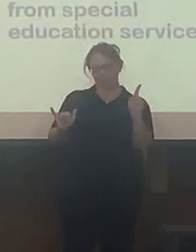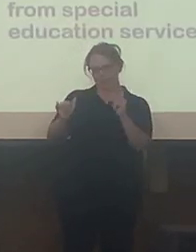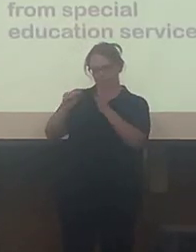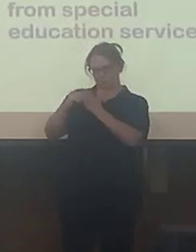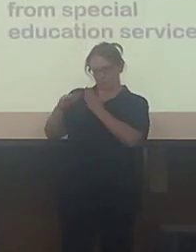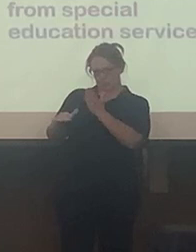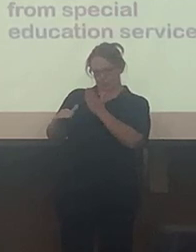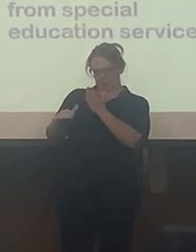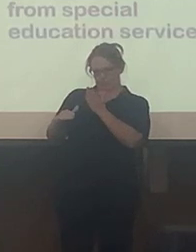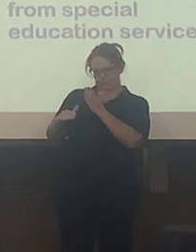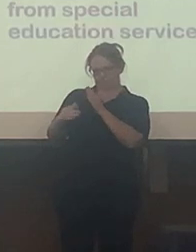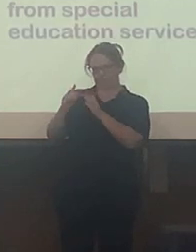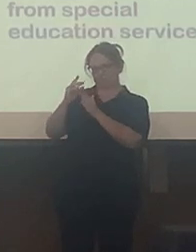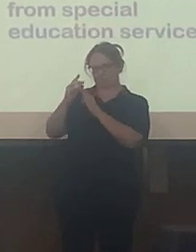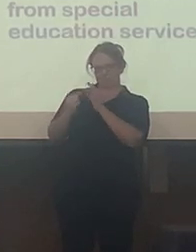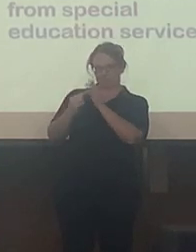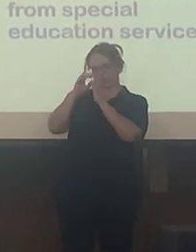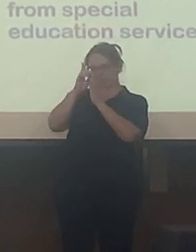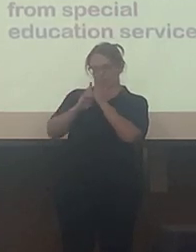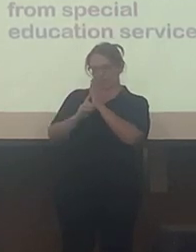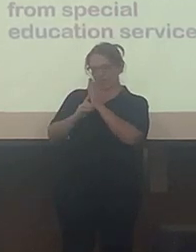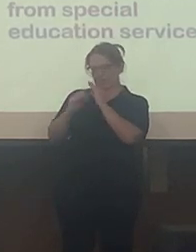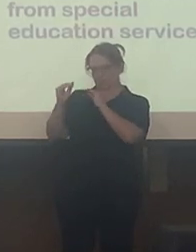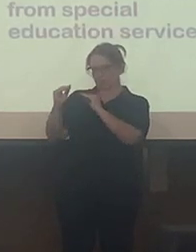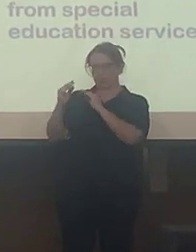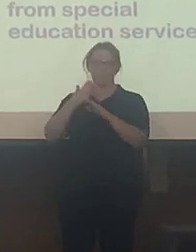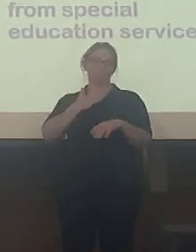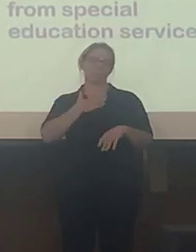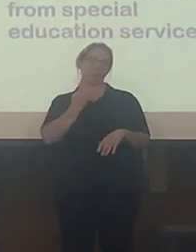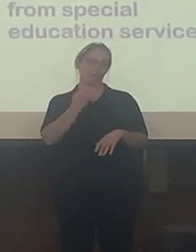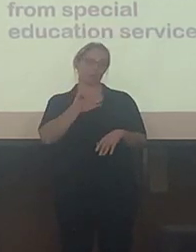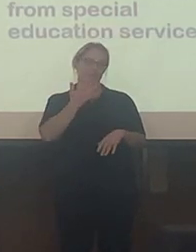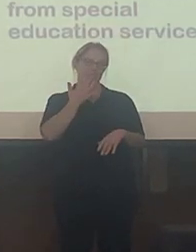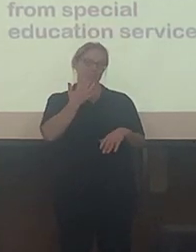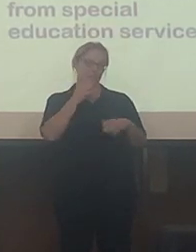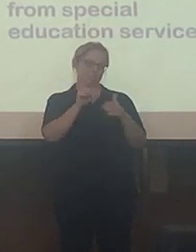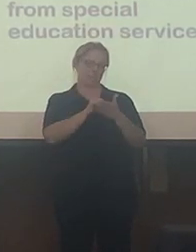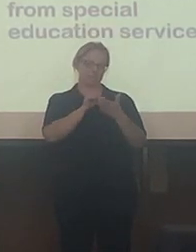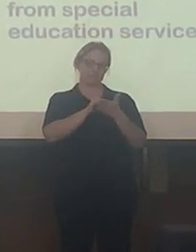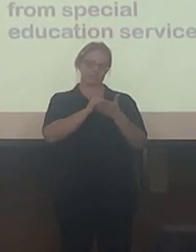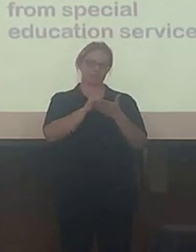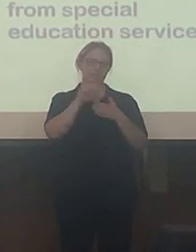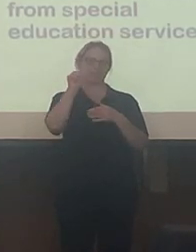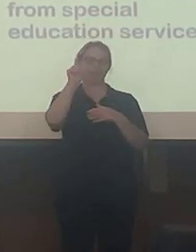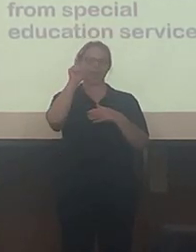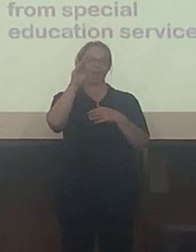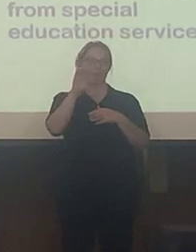construction so this is one of my favorite pages because they're alphabetized audiology